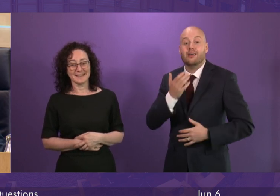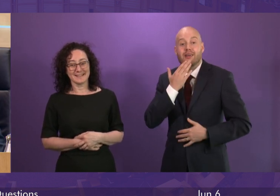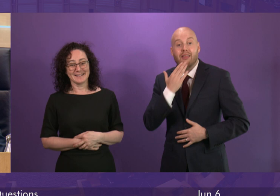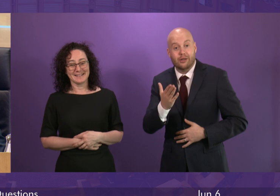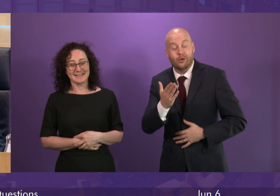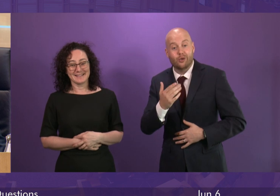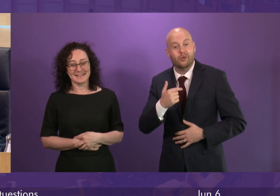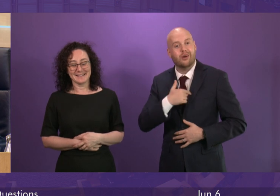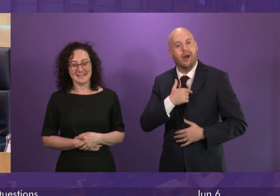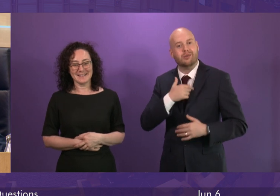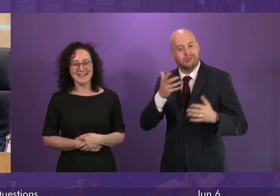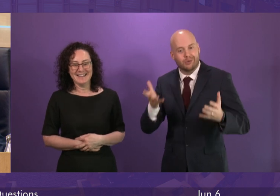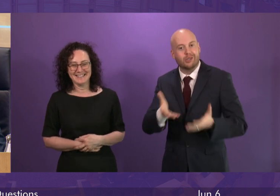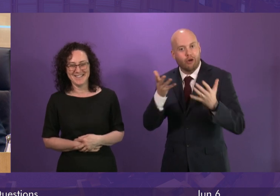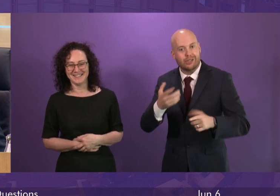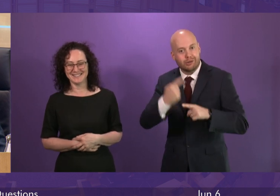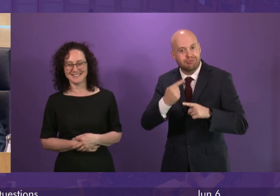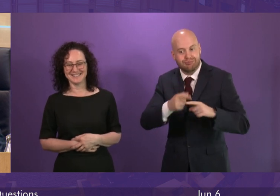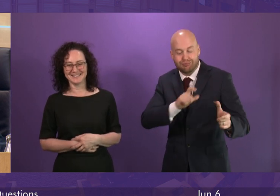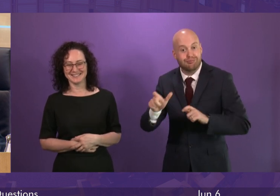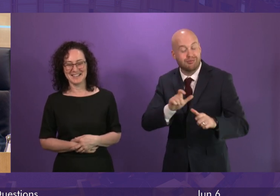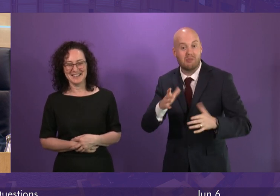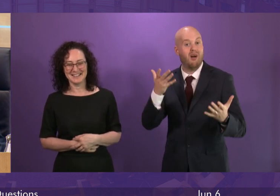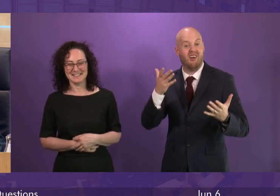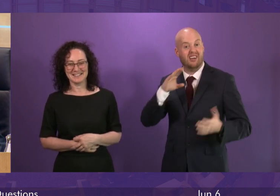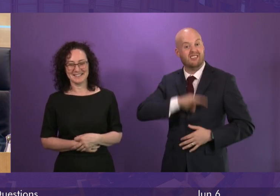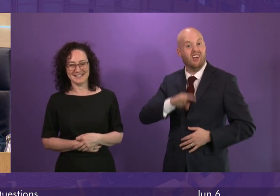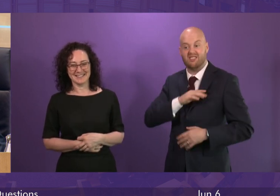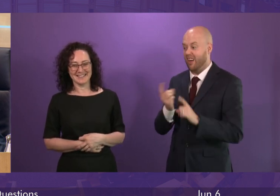brevity, so that we can get through the remaining questions.